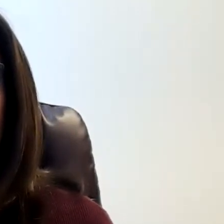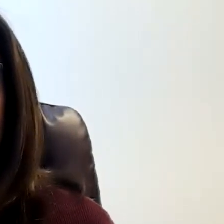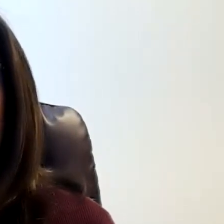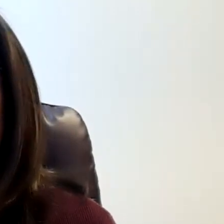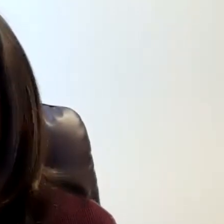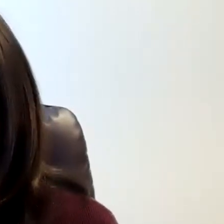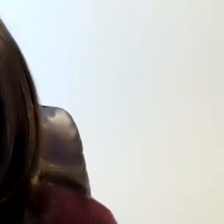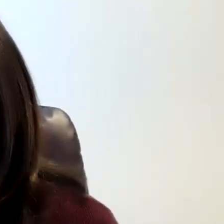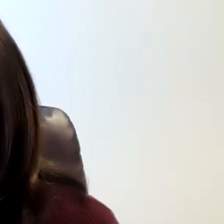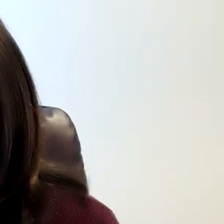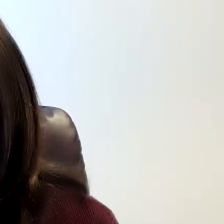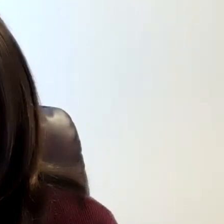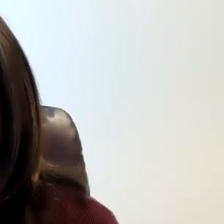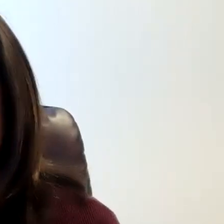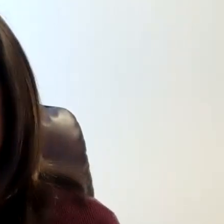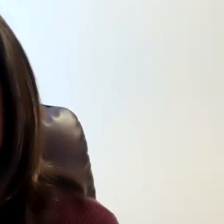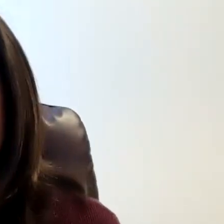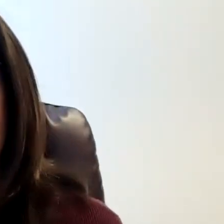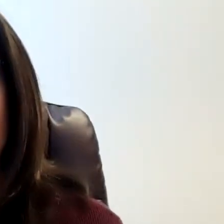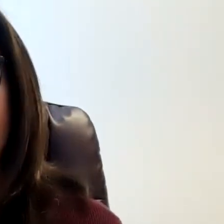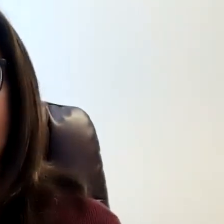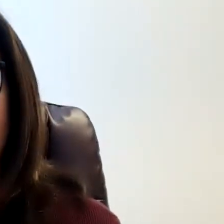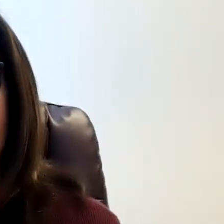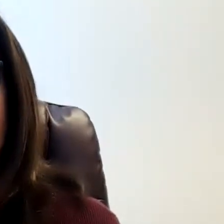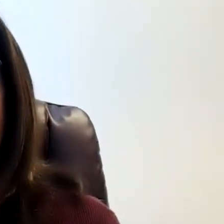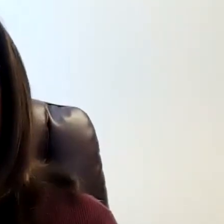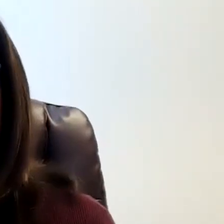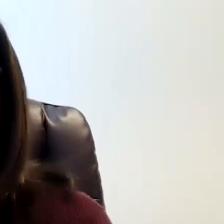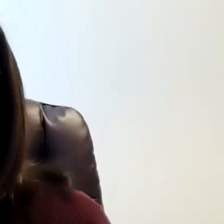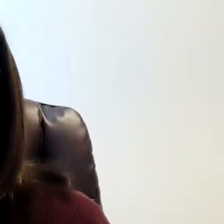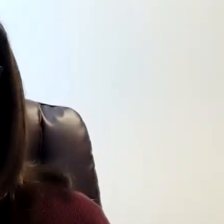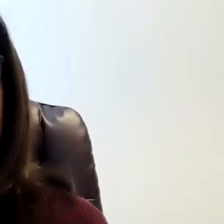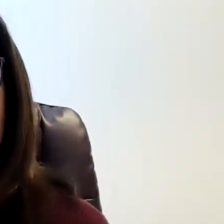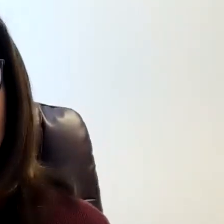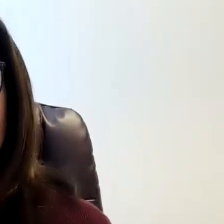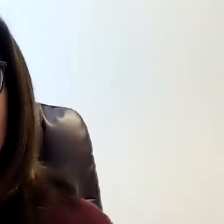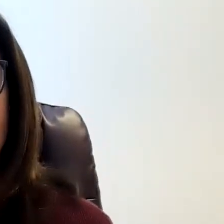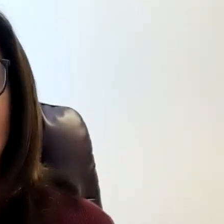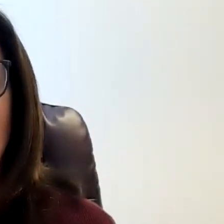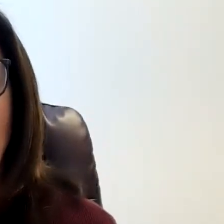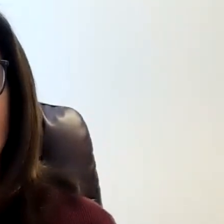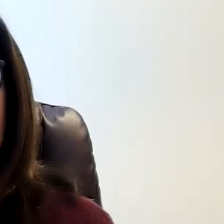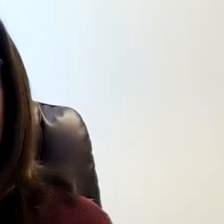We also have with us Leonard Stevens, who is the coordinator of Project ACTION!, and he's gonna share some of his experiences